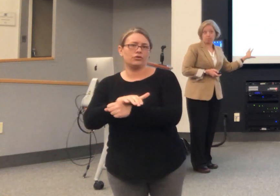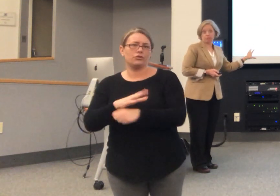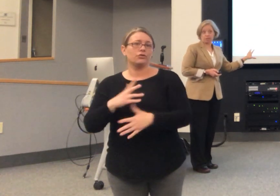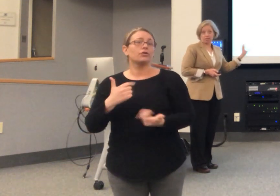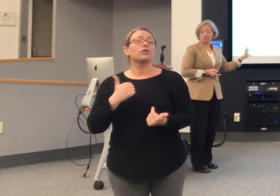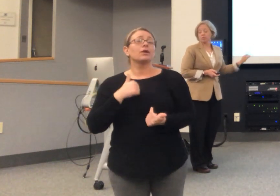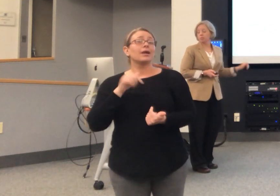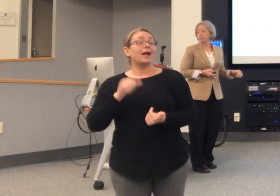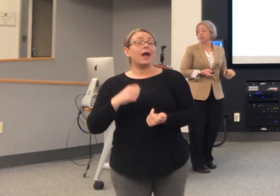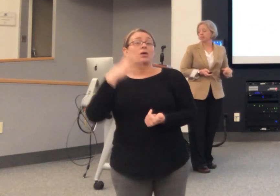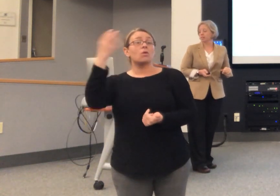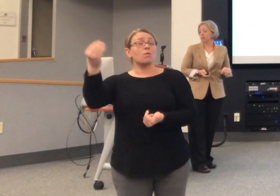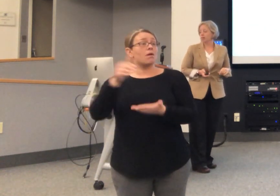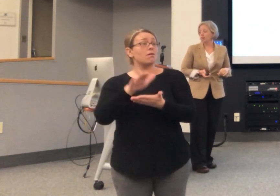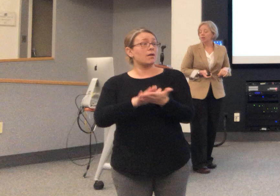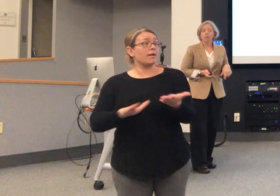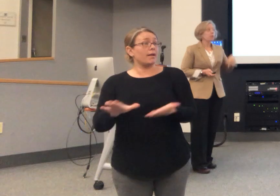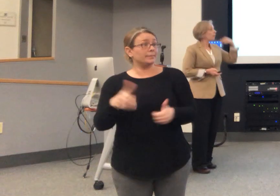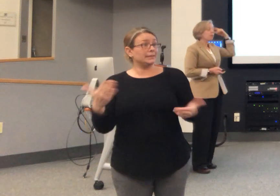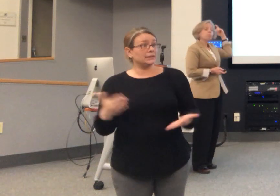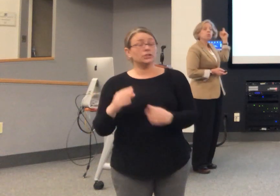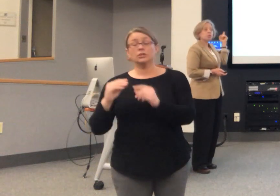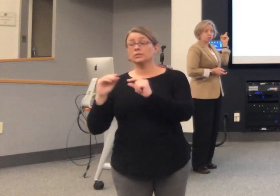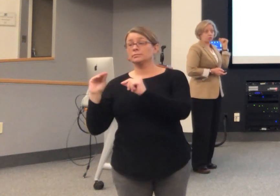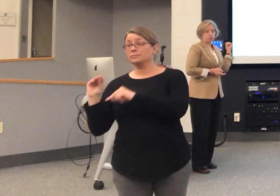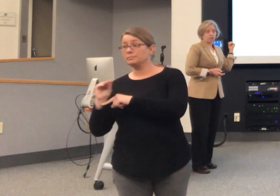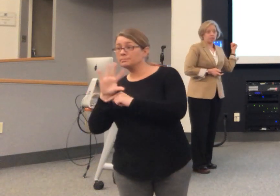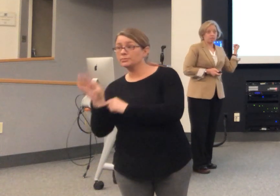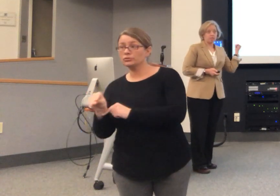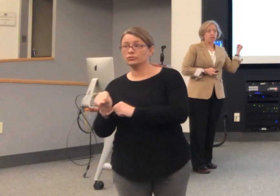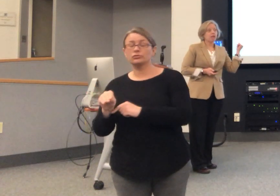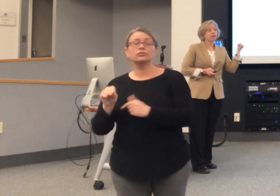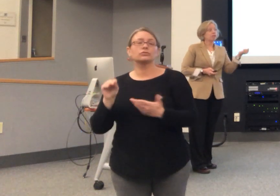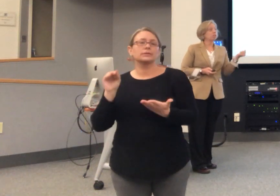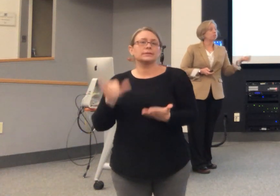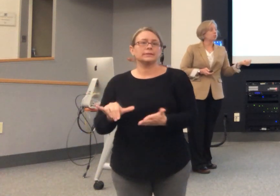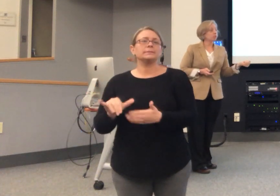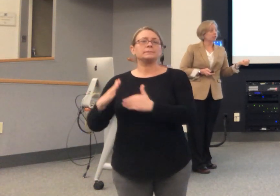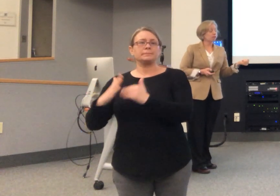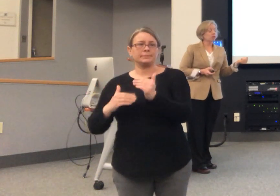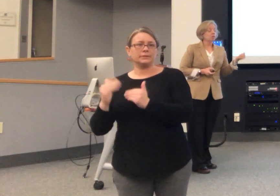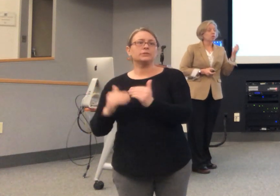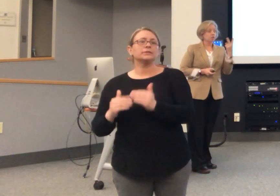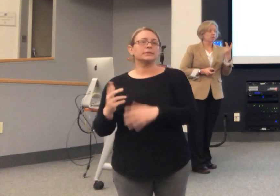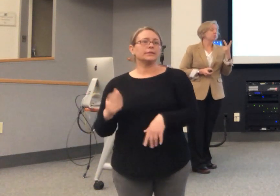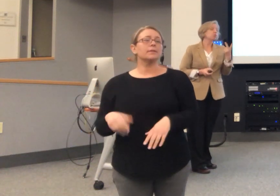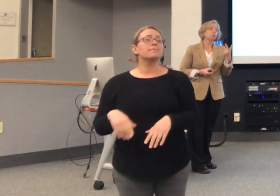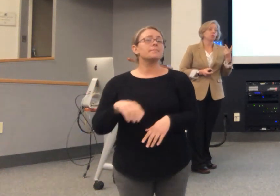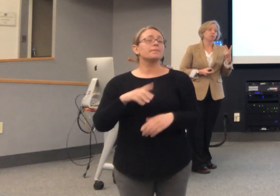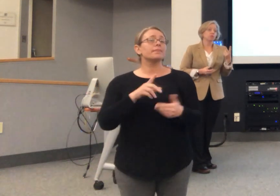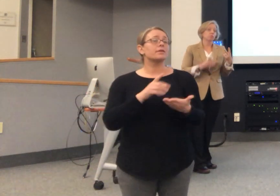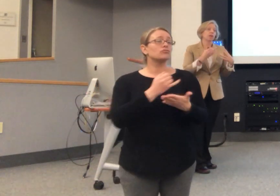of the building is what's protected. Musical recordings. And in music we always have two works.